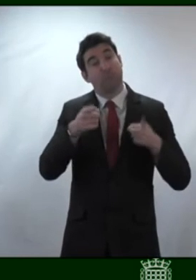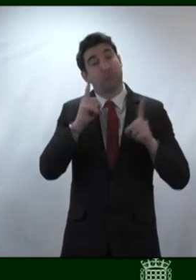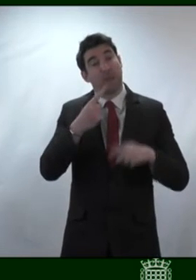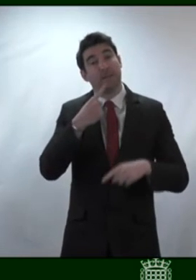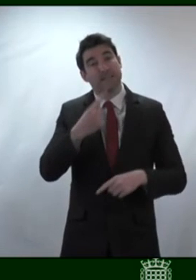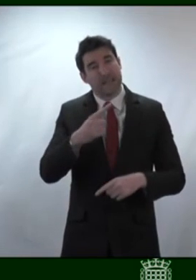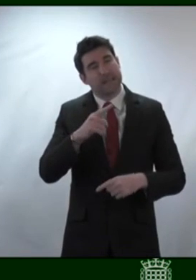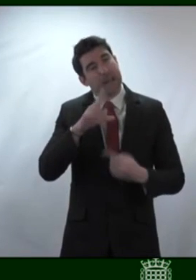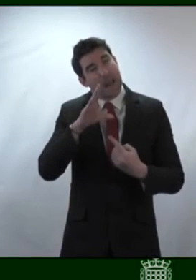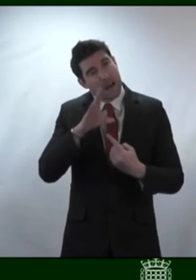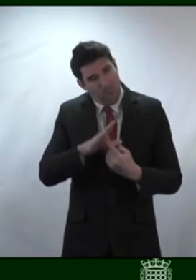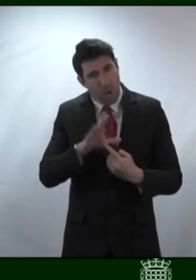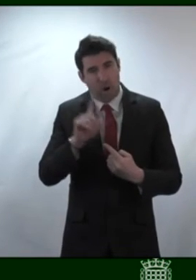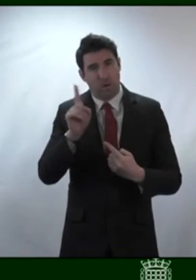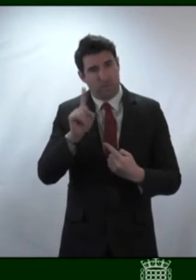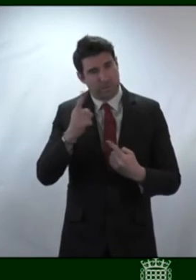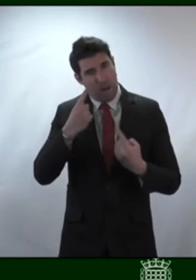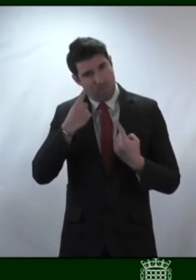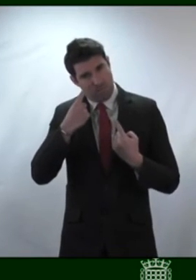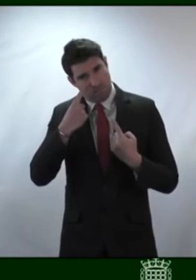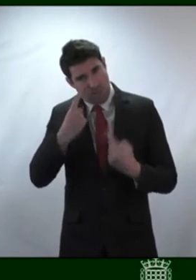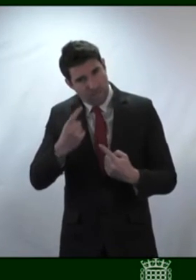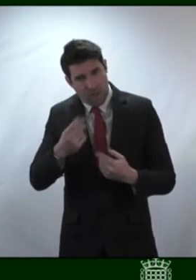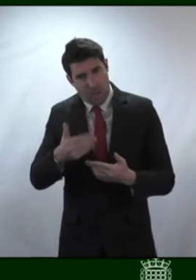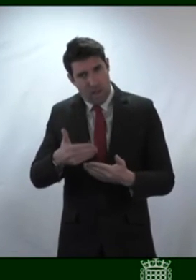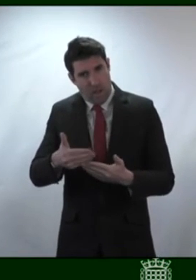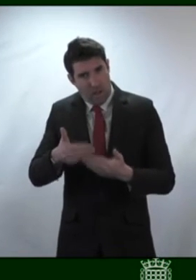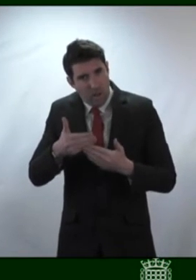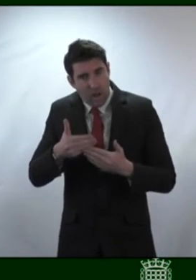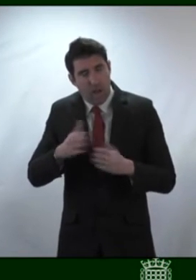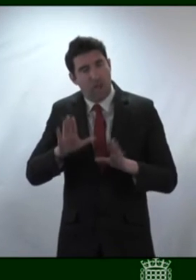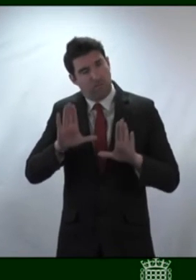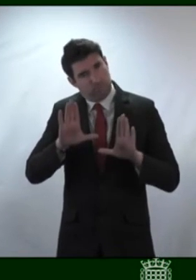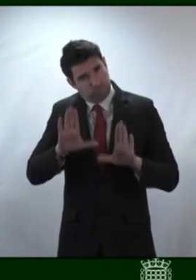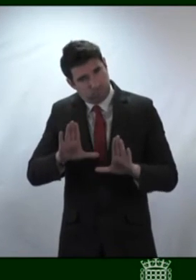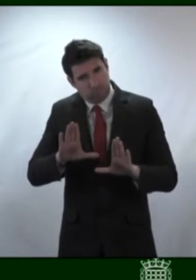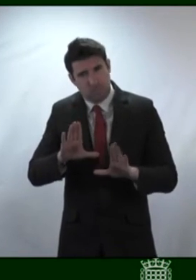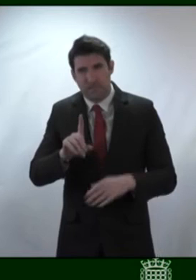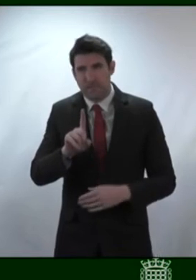over Christmas. I want to say to my Prime Minister that it would not be helpful if some